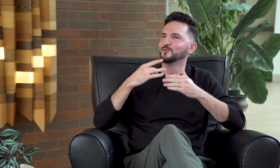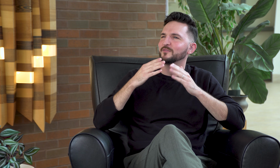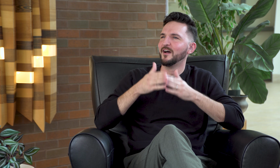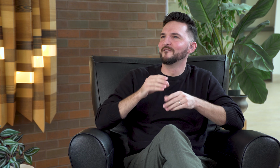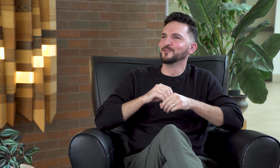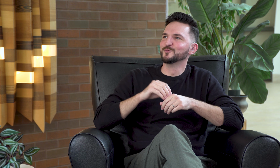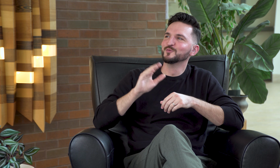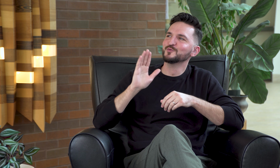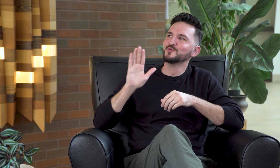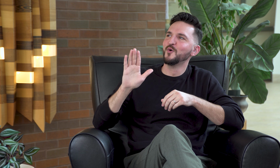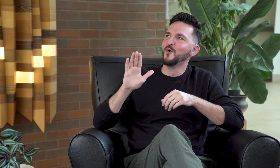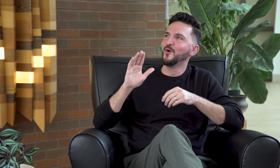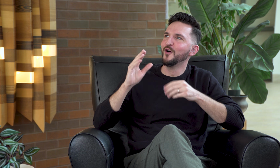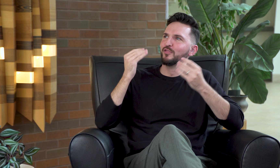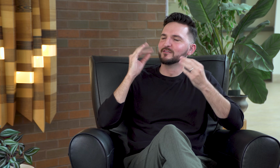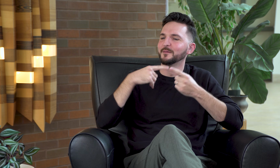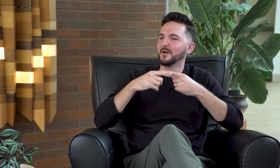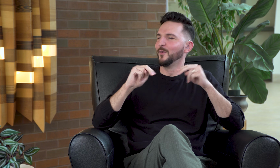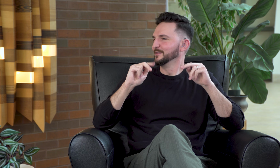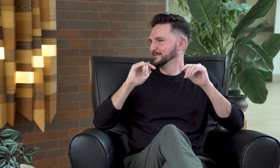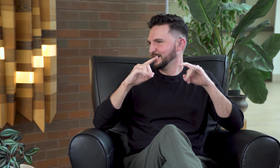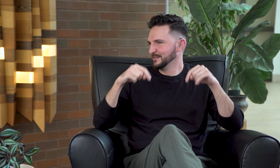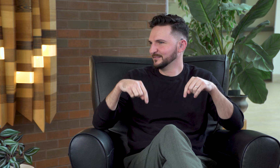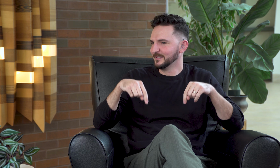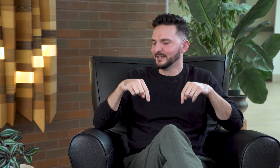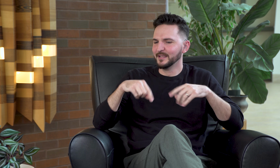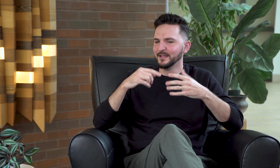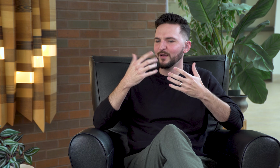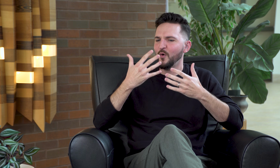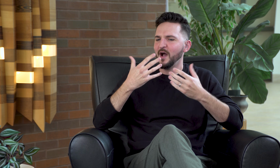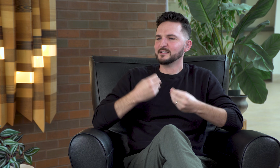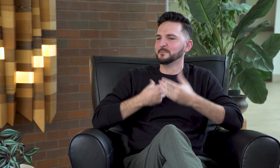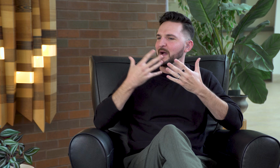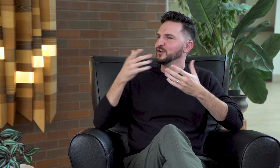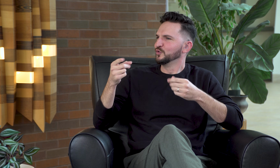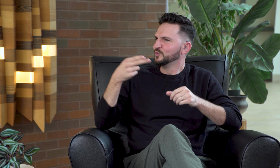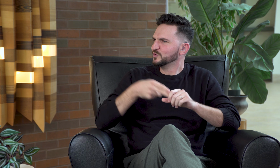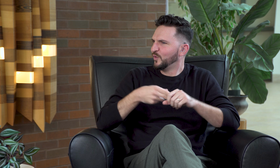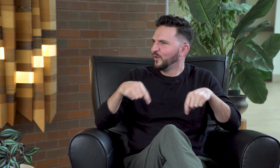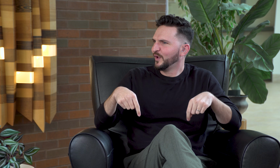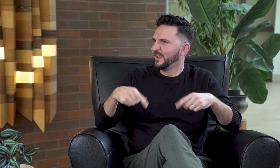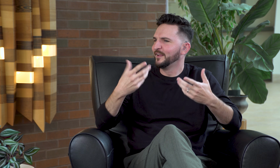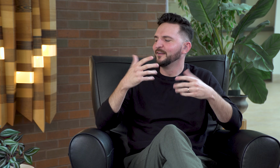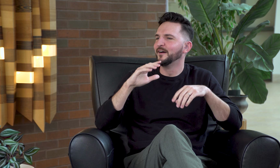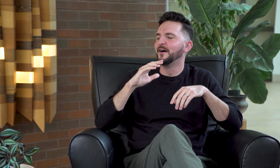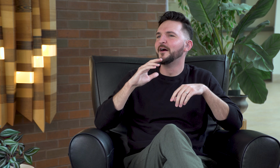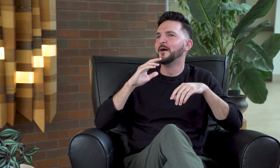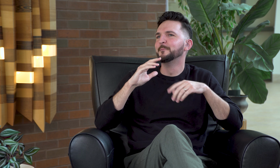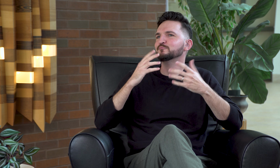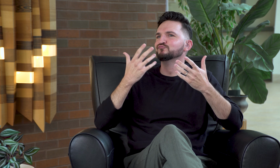Next, I'd love to dive into your thoughts about NTID. What inspired you to join us and